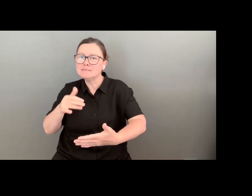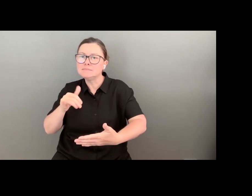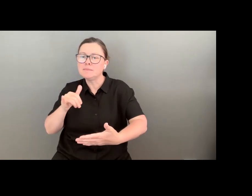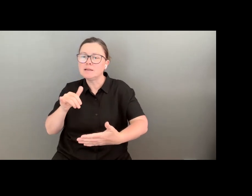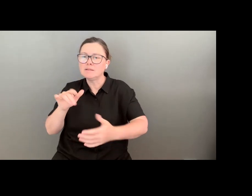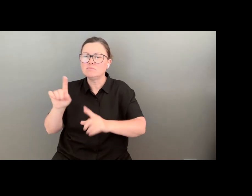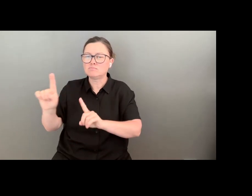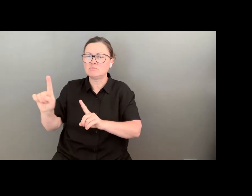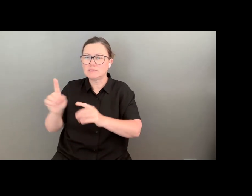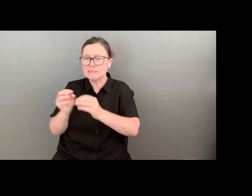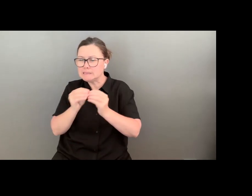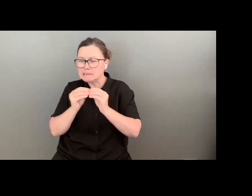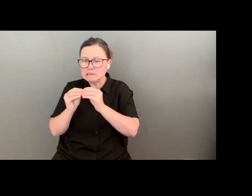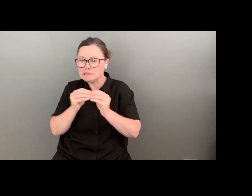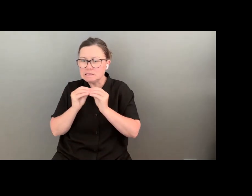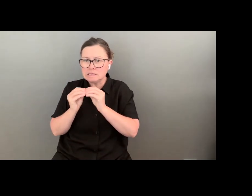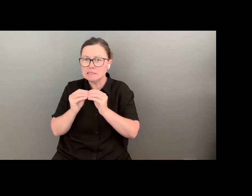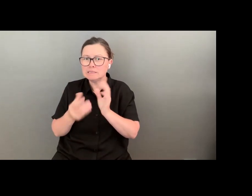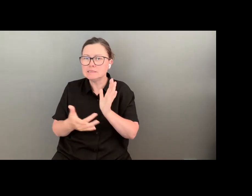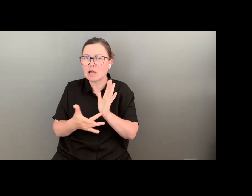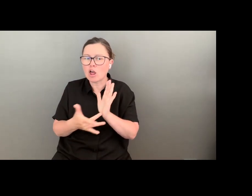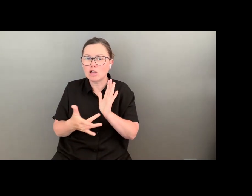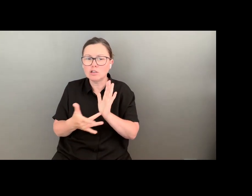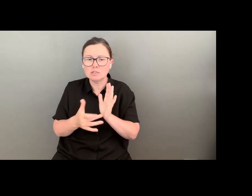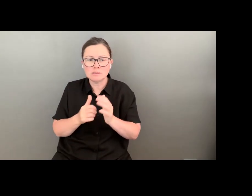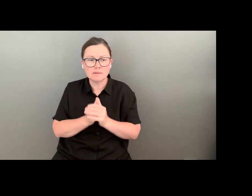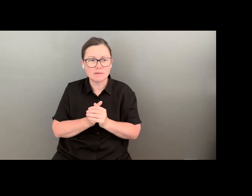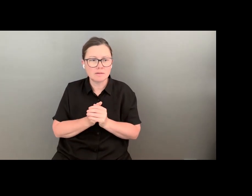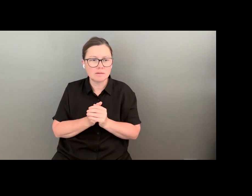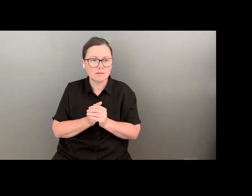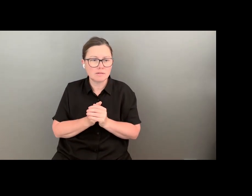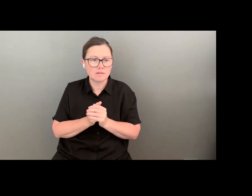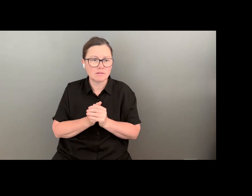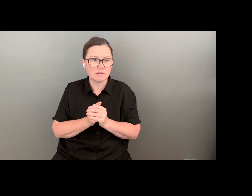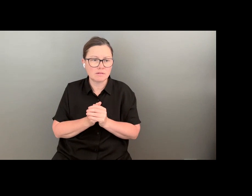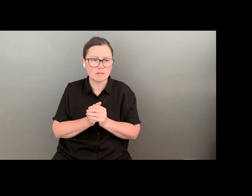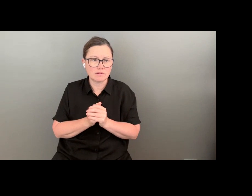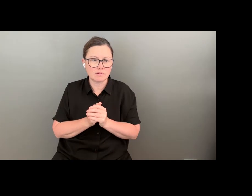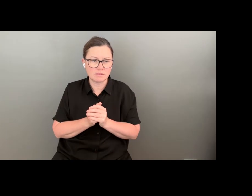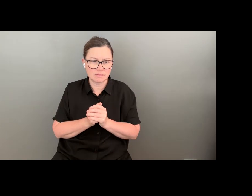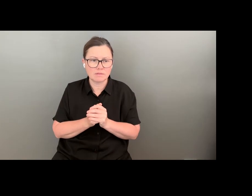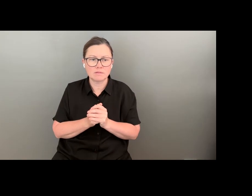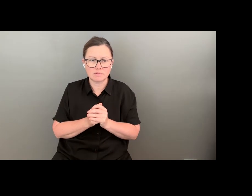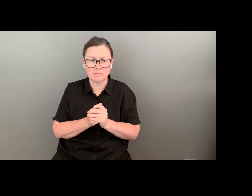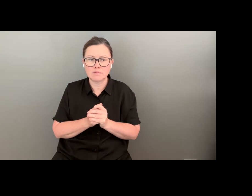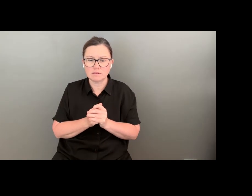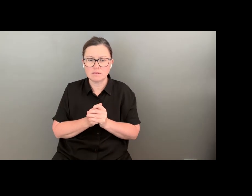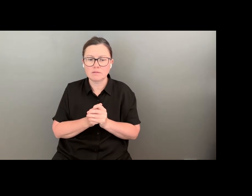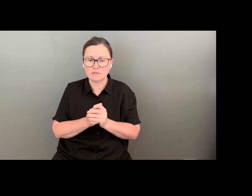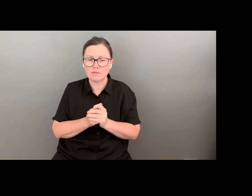Oh, dear. This is. I can go and check my emails.